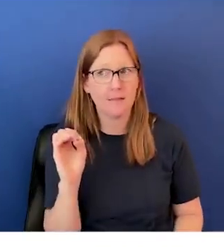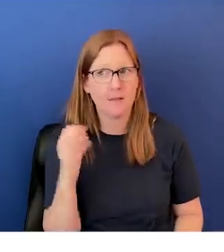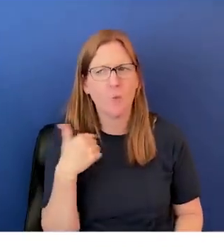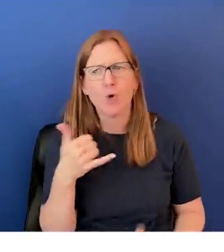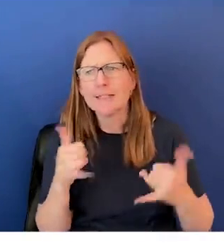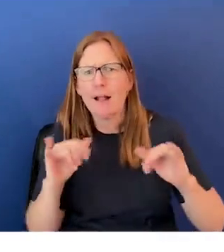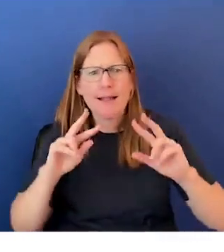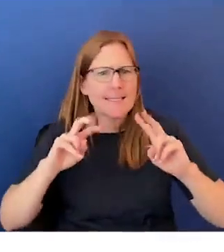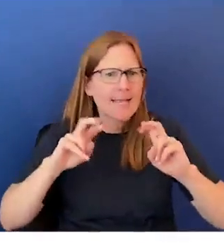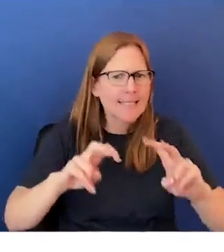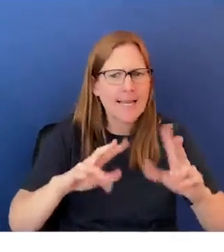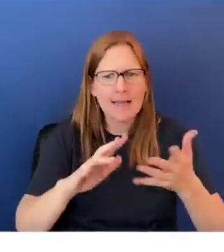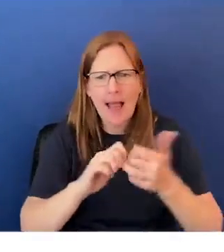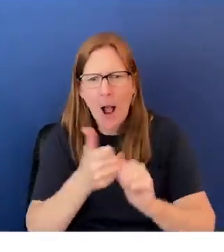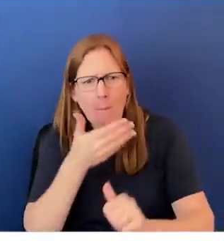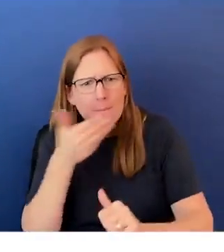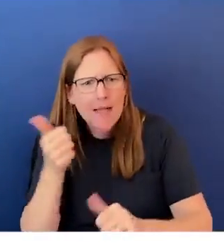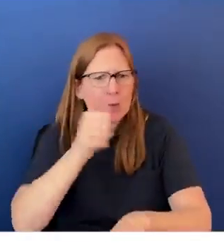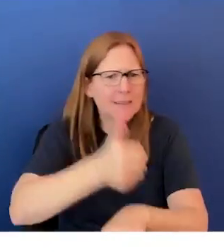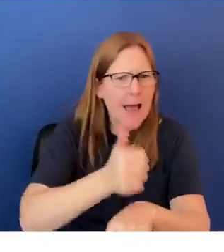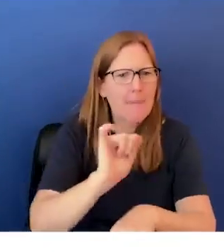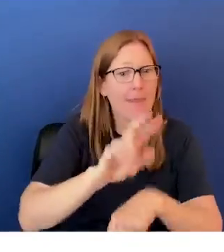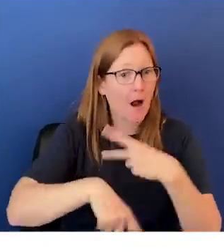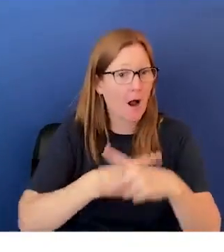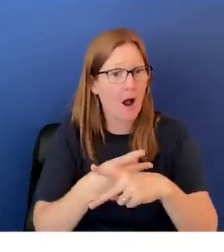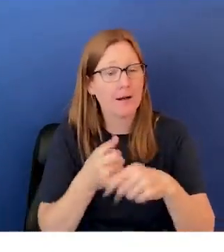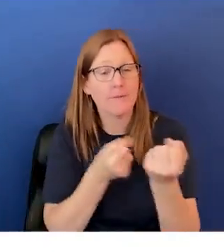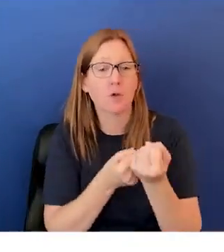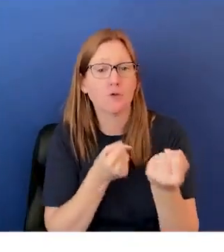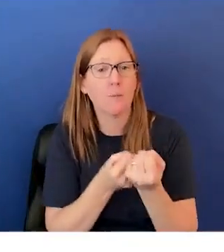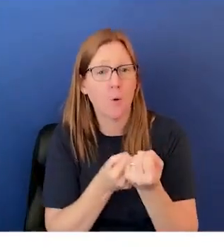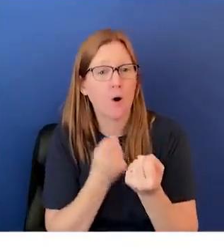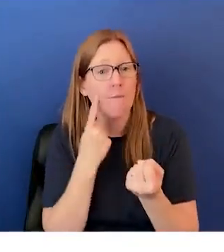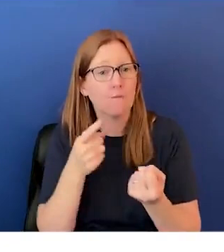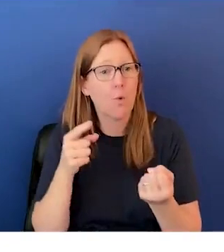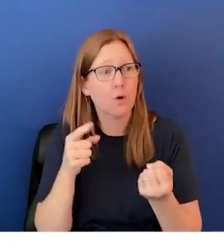how best to set up that type of support for teams that go into